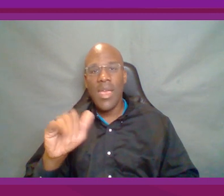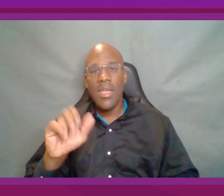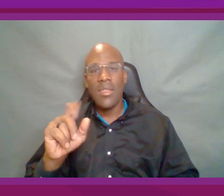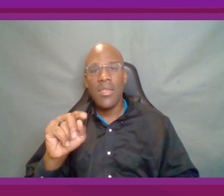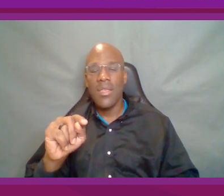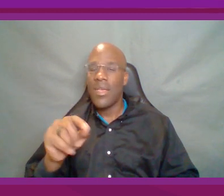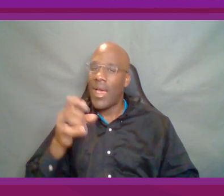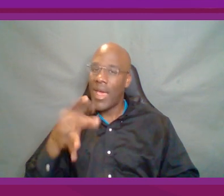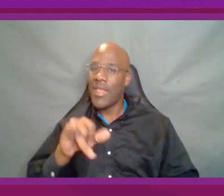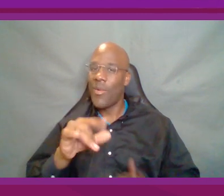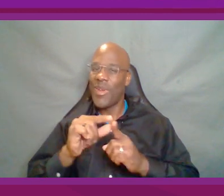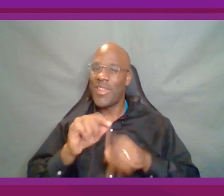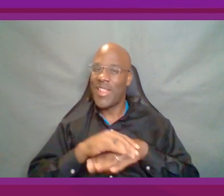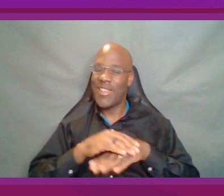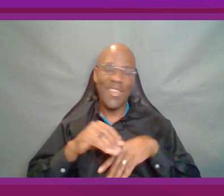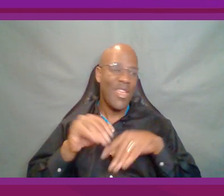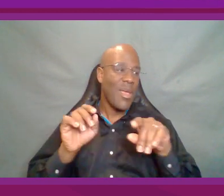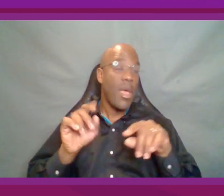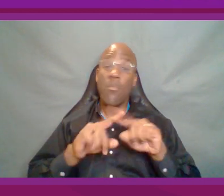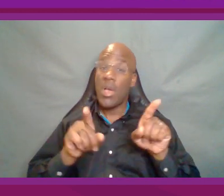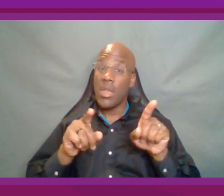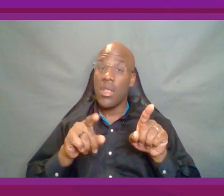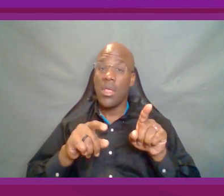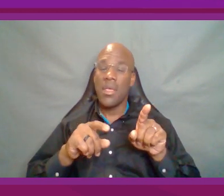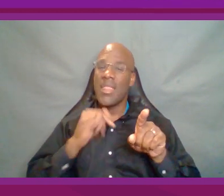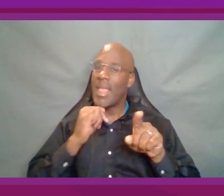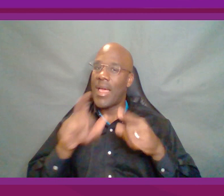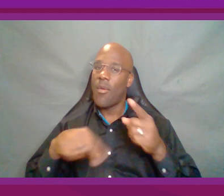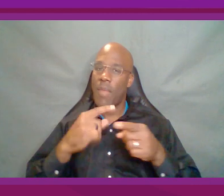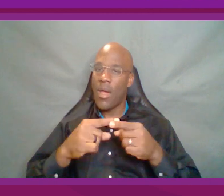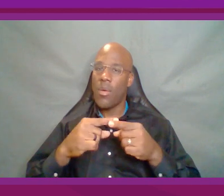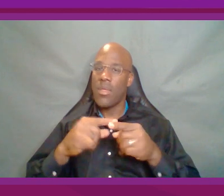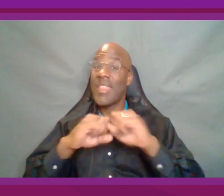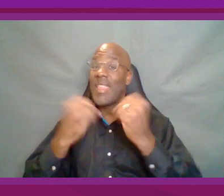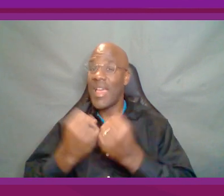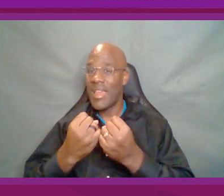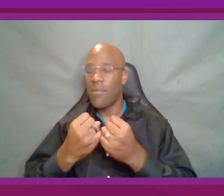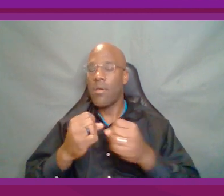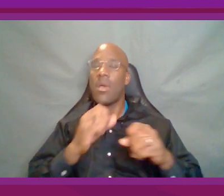um but it is about the limitations of our society, not the limitations of the individual.